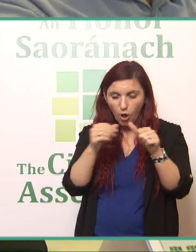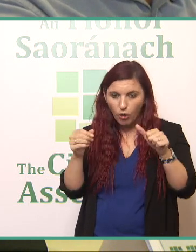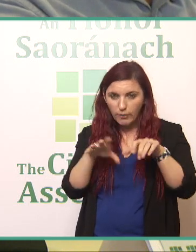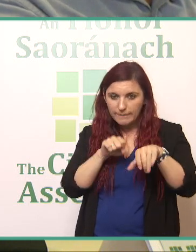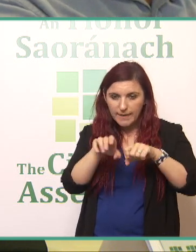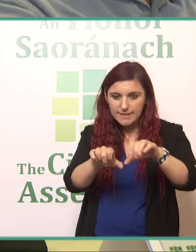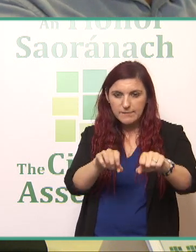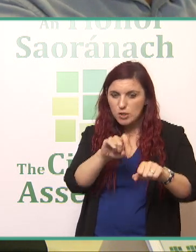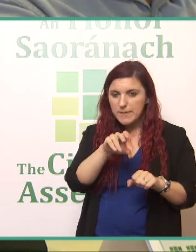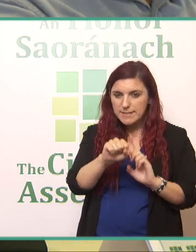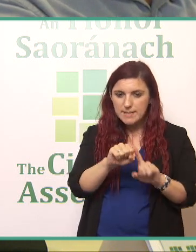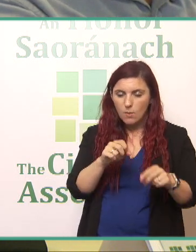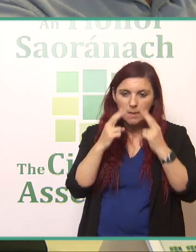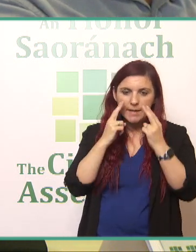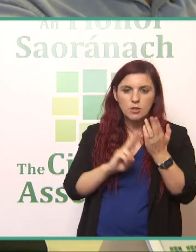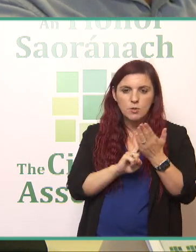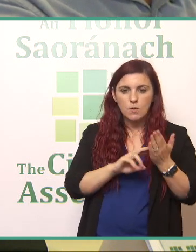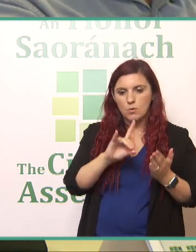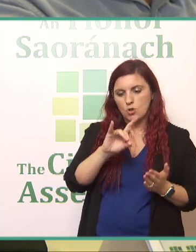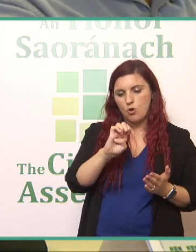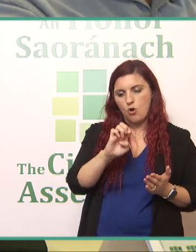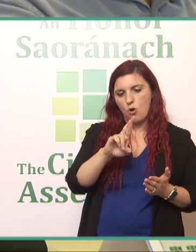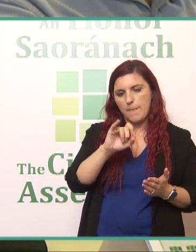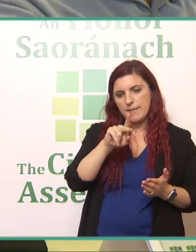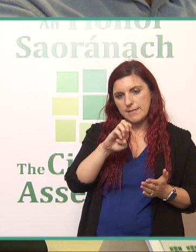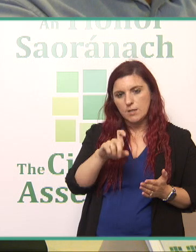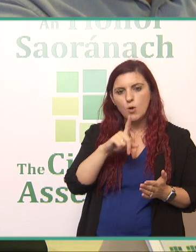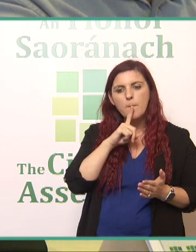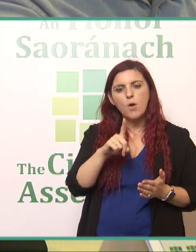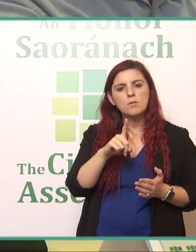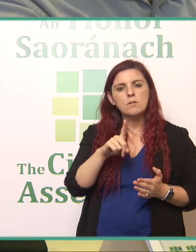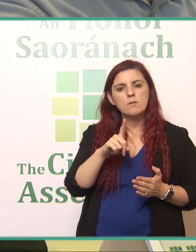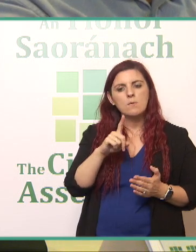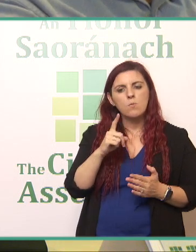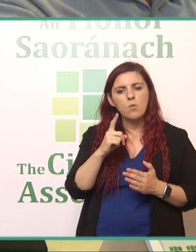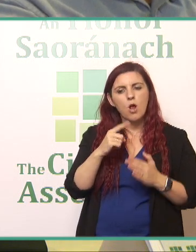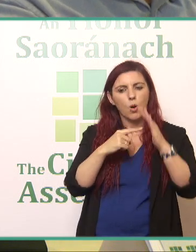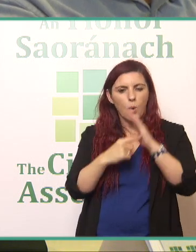We have to use herbicide. So what we are a low user of that when you think about a trees the the